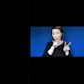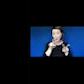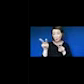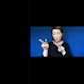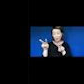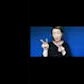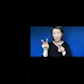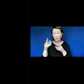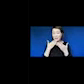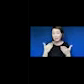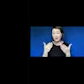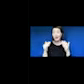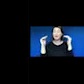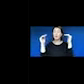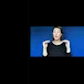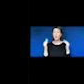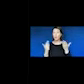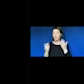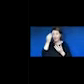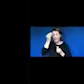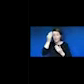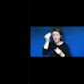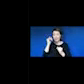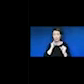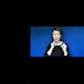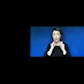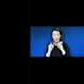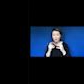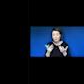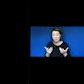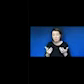sitting down with the employer or different employees on the site and getting an idea